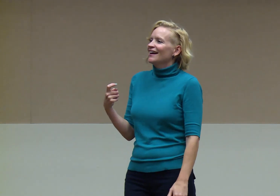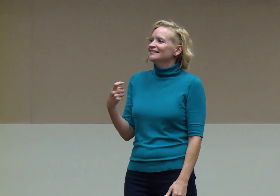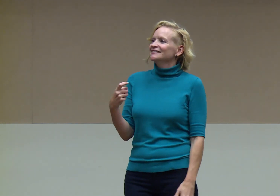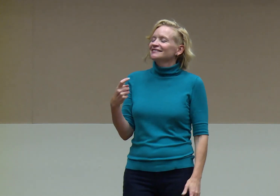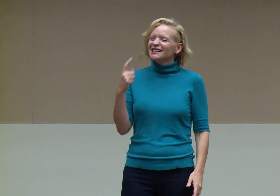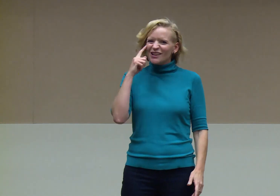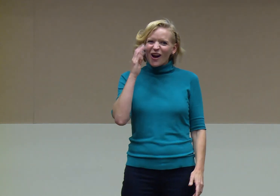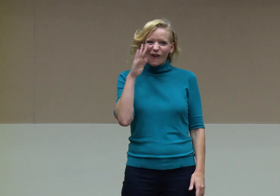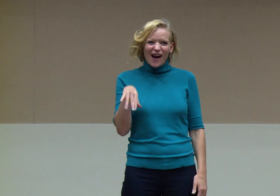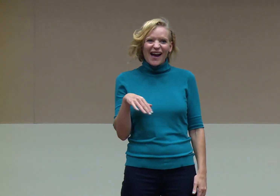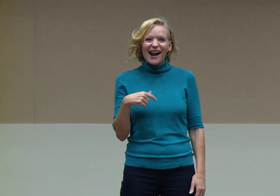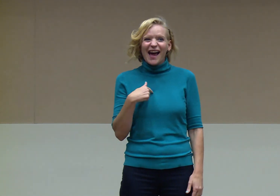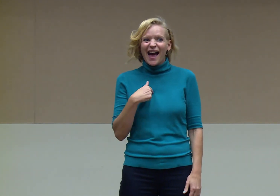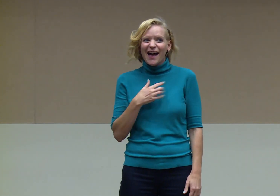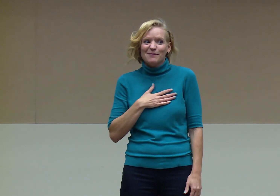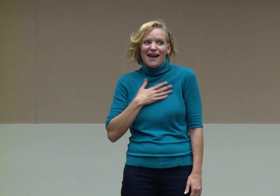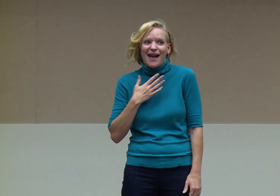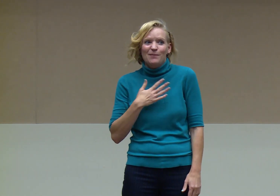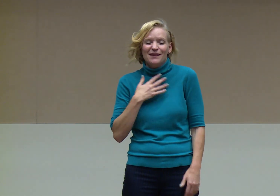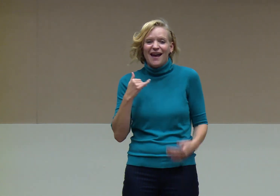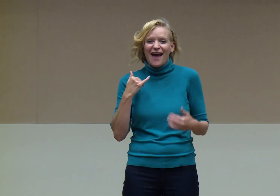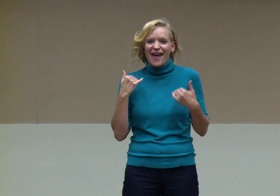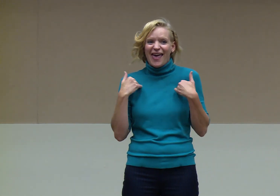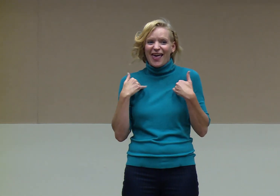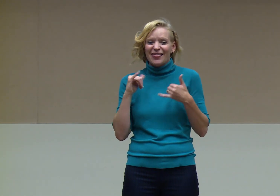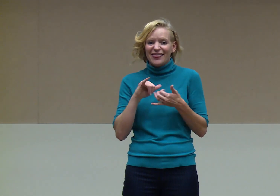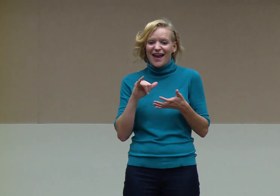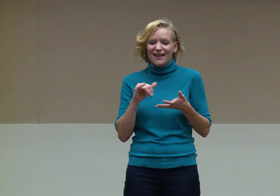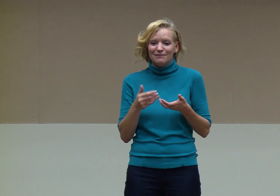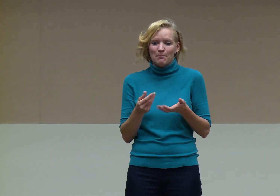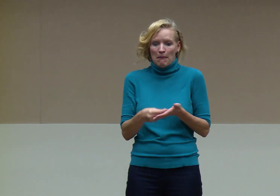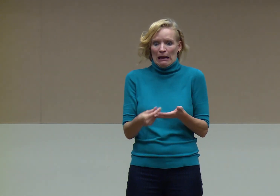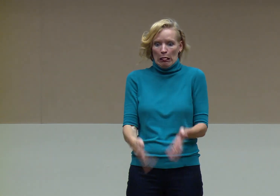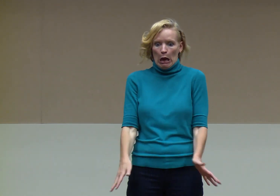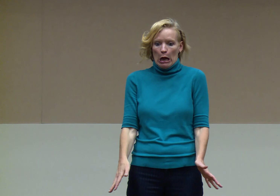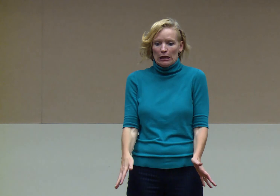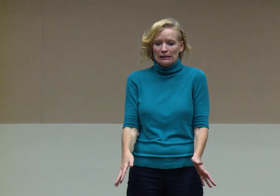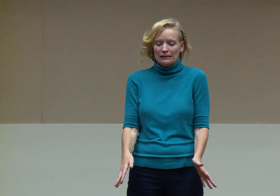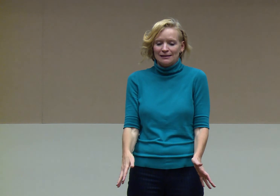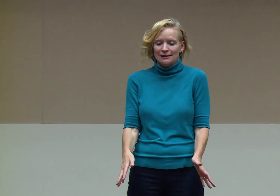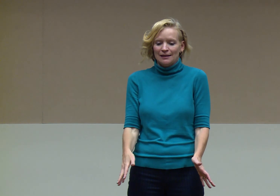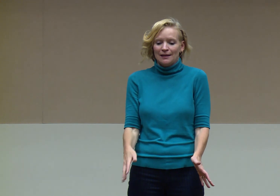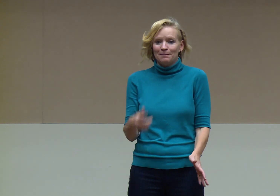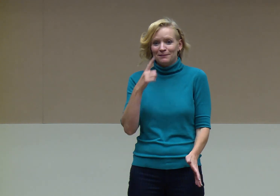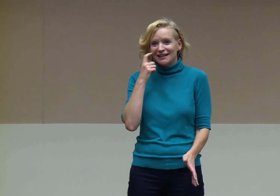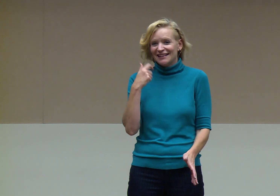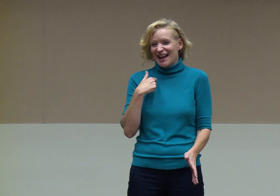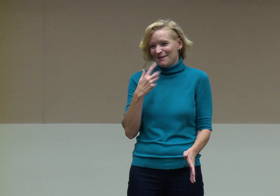And I have to say, I really do appreciate that I didn't have funding